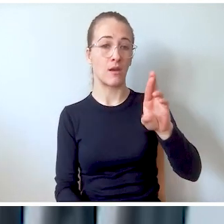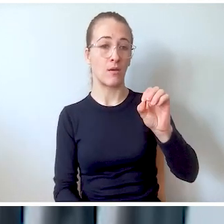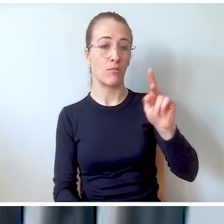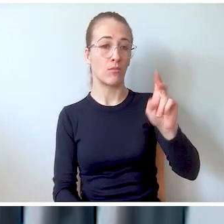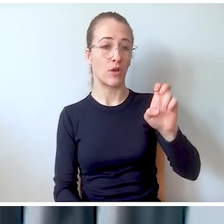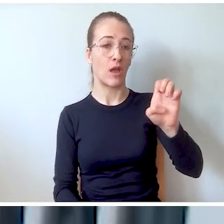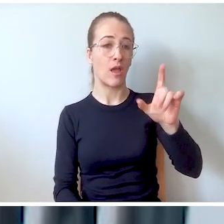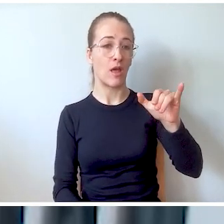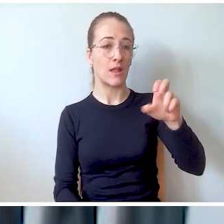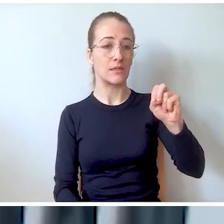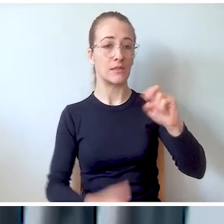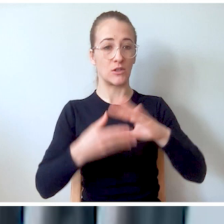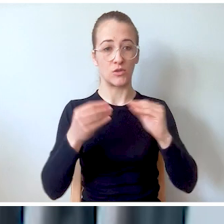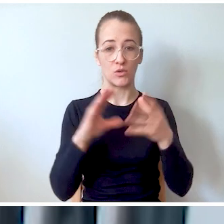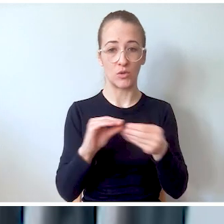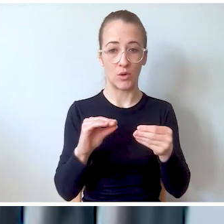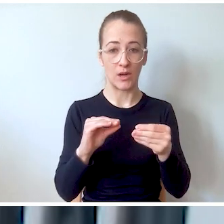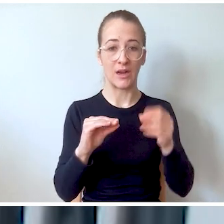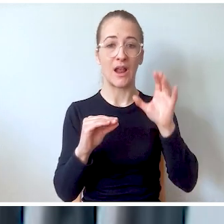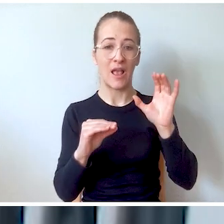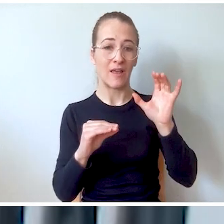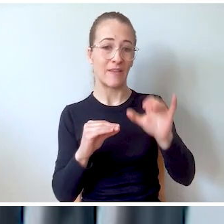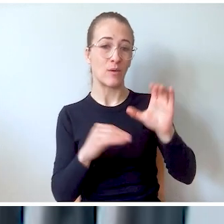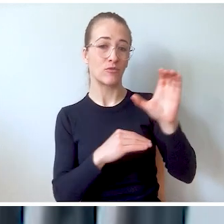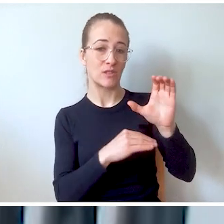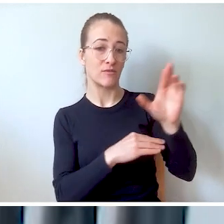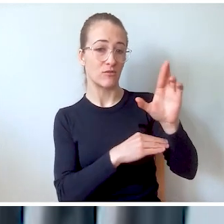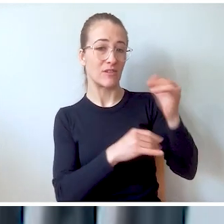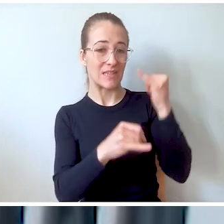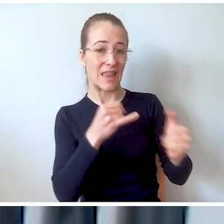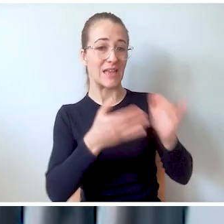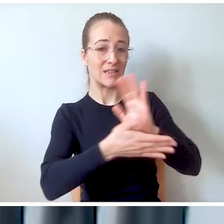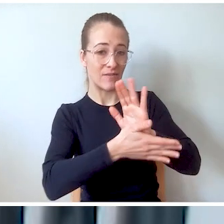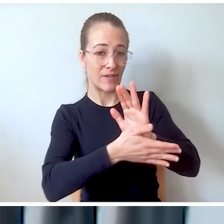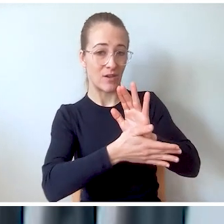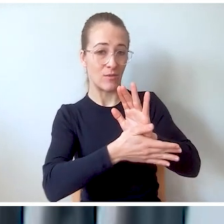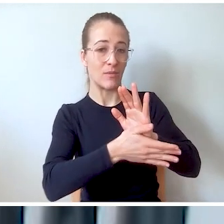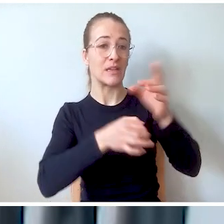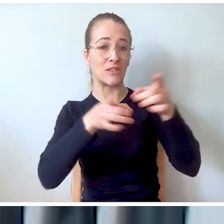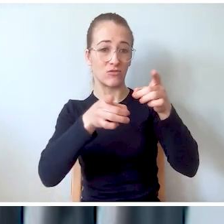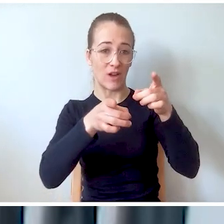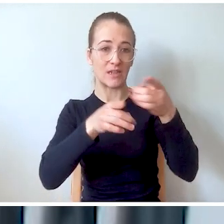which was Christopher Reeve's last film, the last film that he directed before he passed away